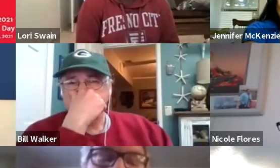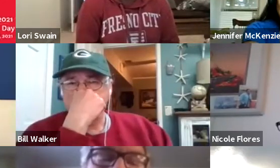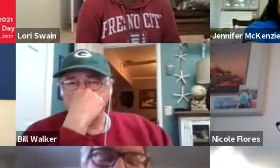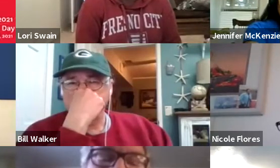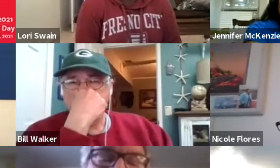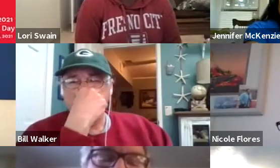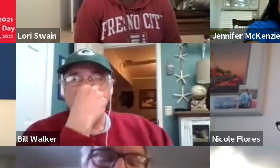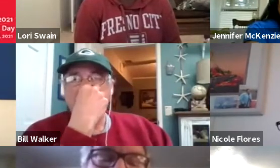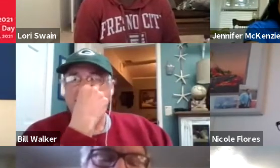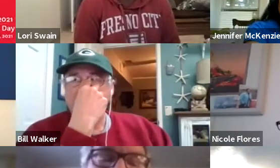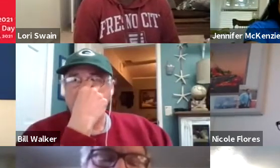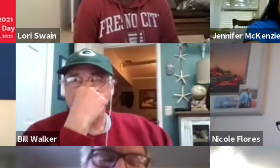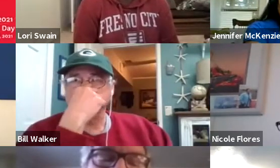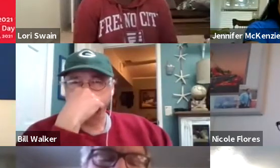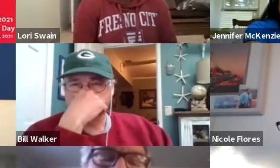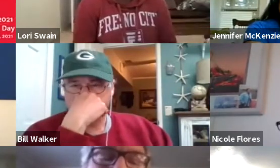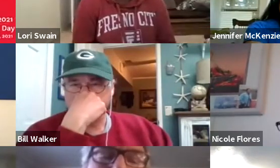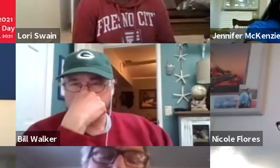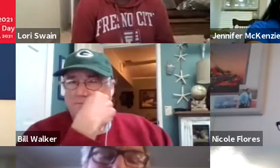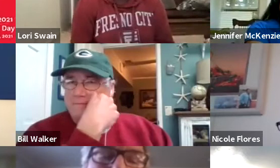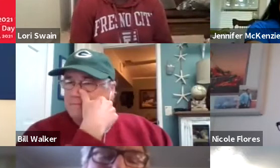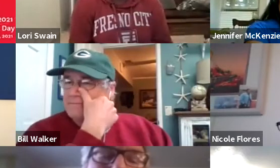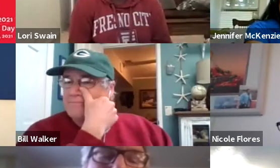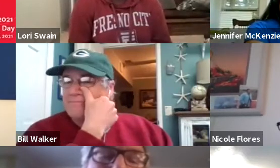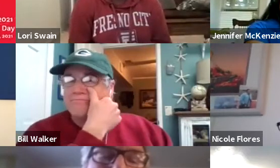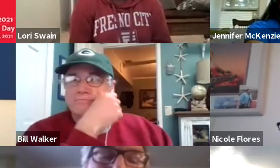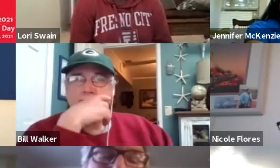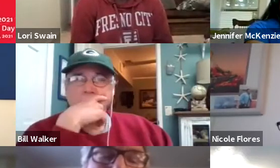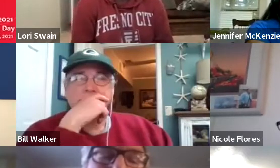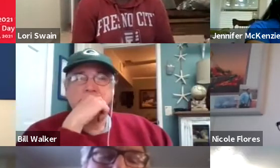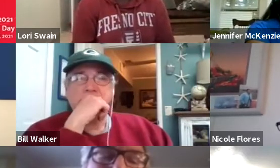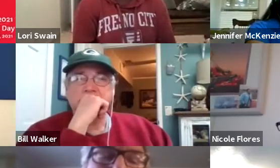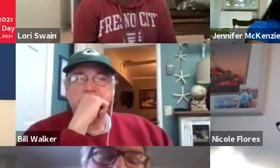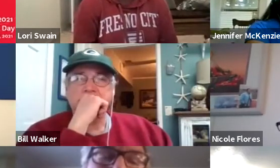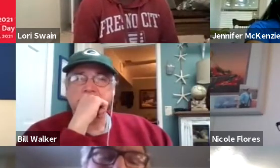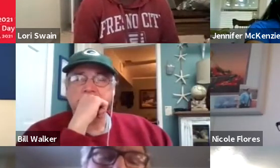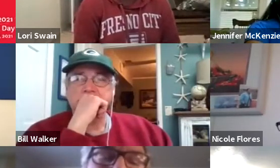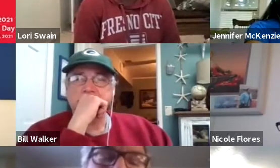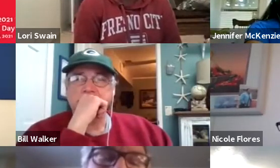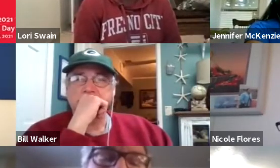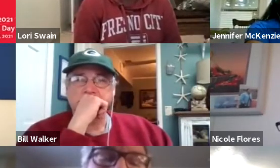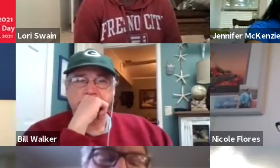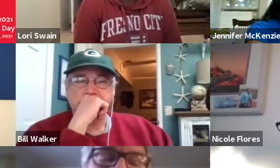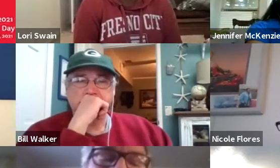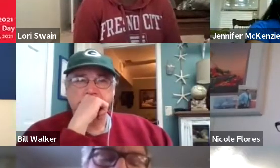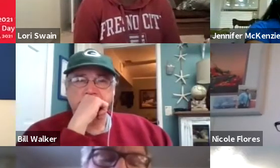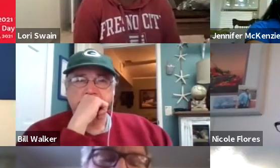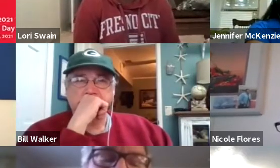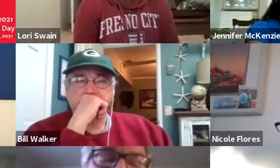I'll tell him what I know. But I'll send them to Laurie with the questions that that was just asked by Stephen, because it's a